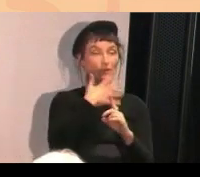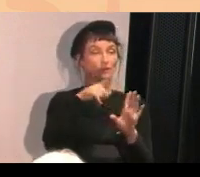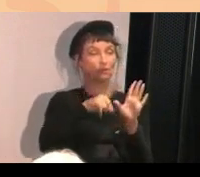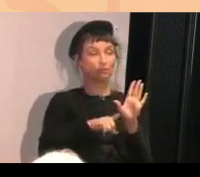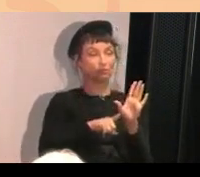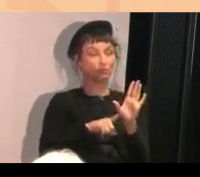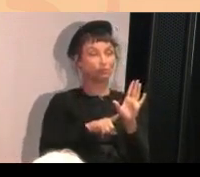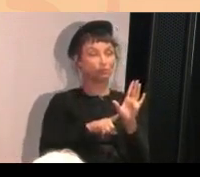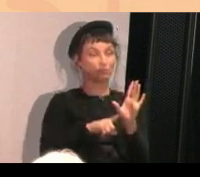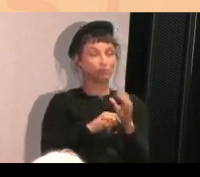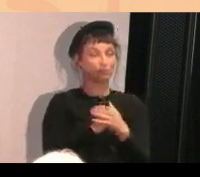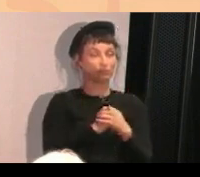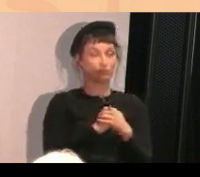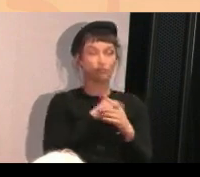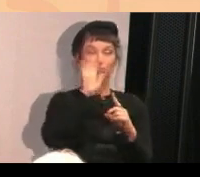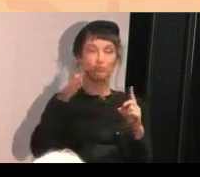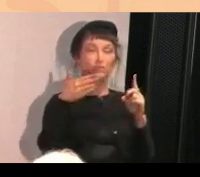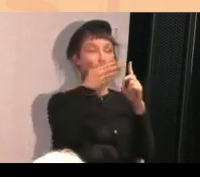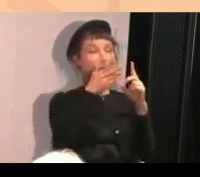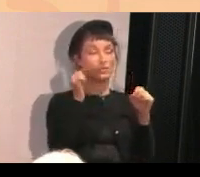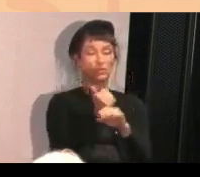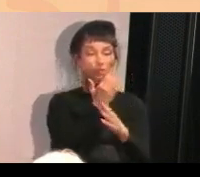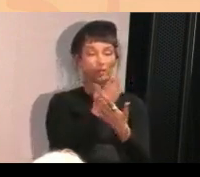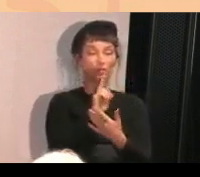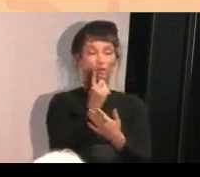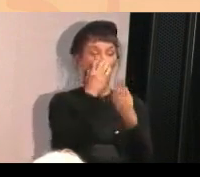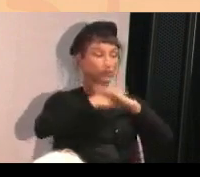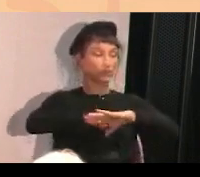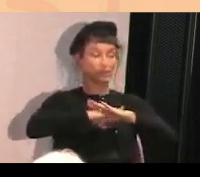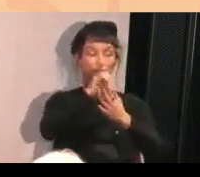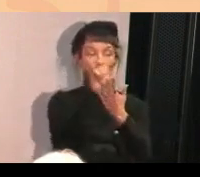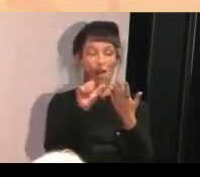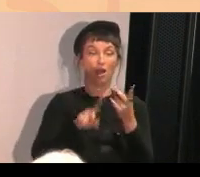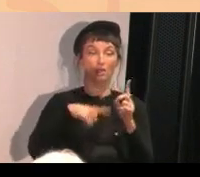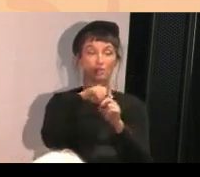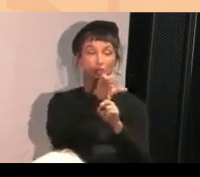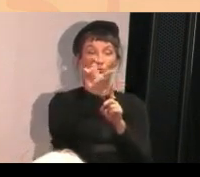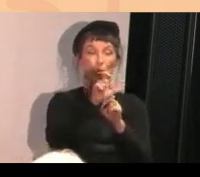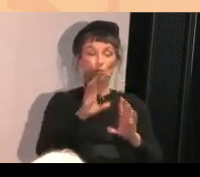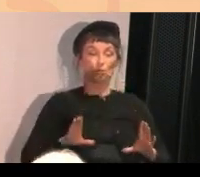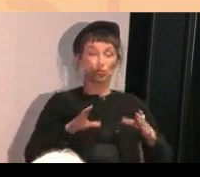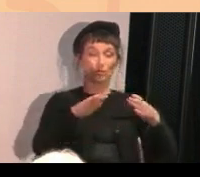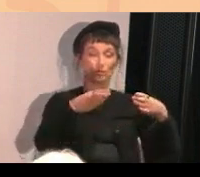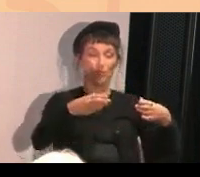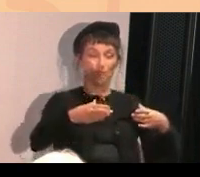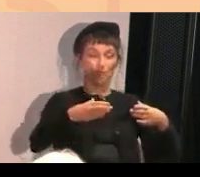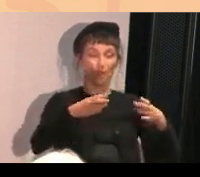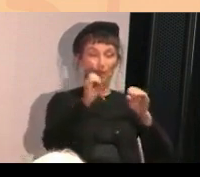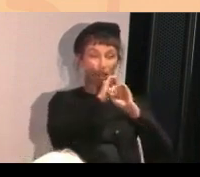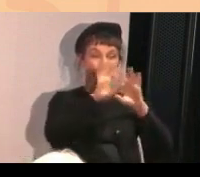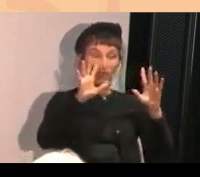the aim is to ensure the First Nation arts and culture sector is armed with a clear picture of